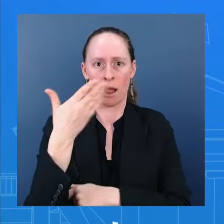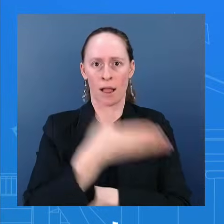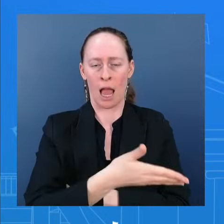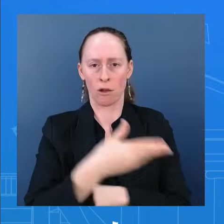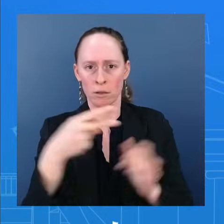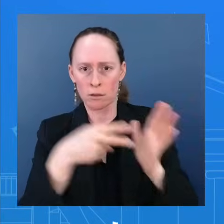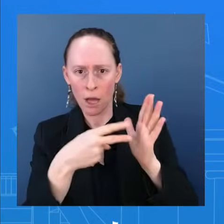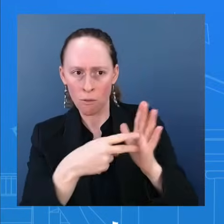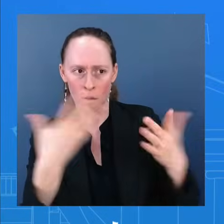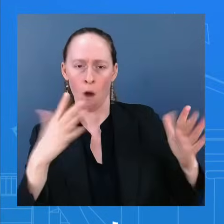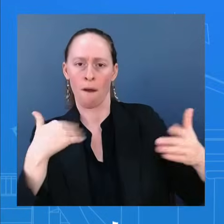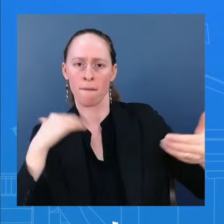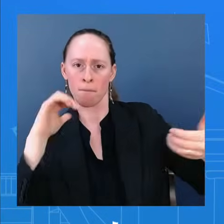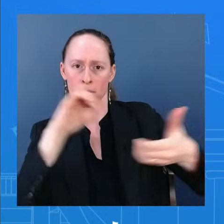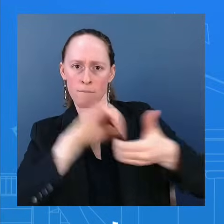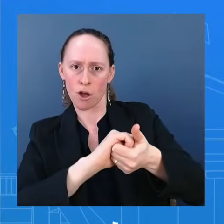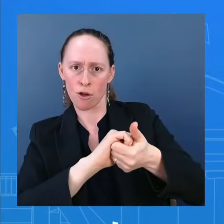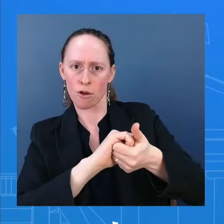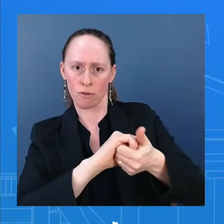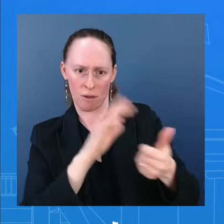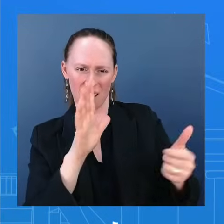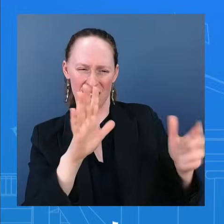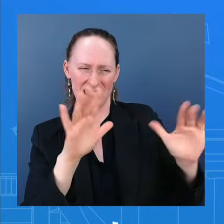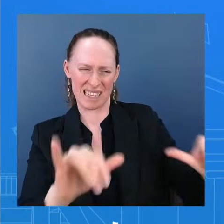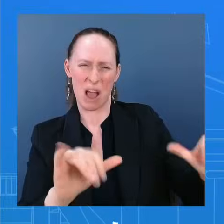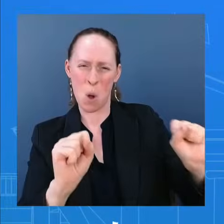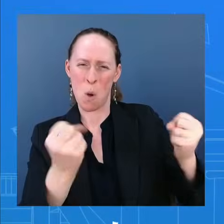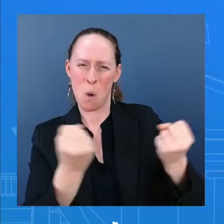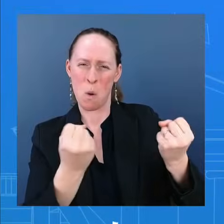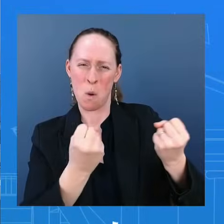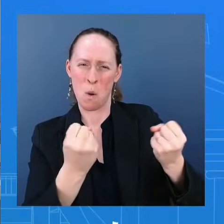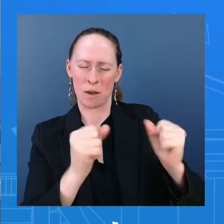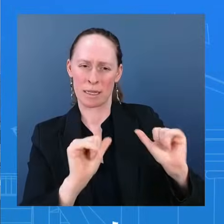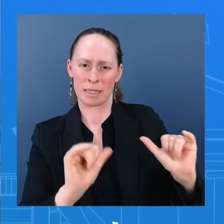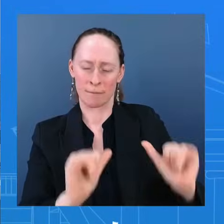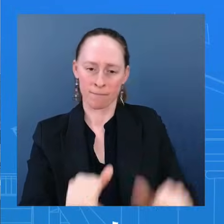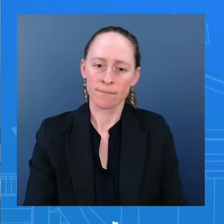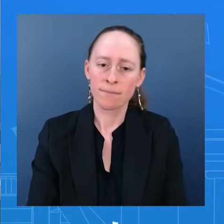The Press: Thank you. Two questions. One on Bangladesh, then on India. On Bangladesh. Over the past few weeks,